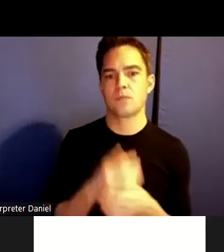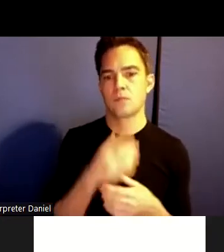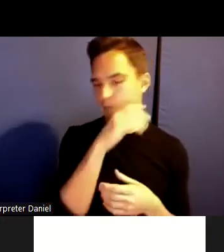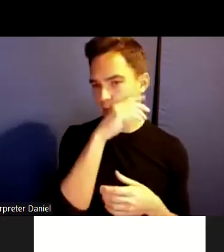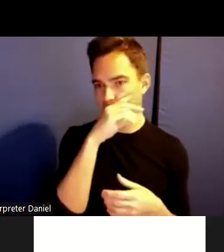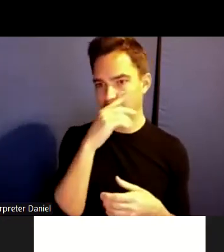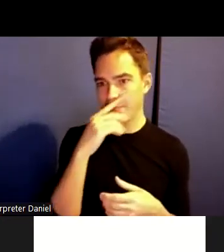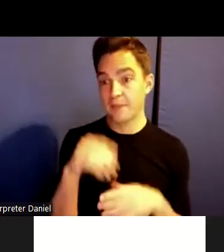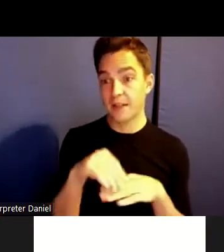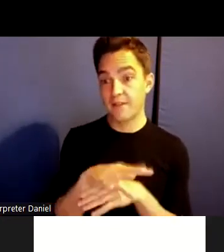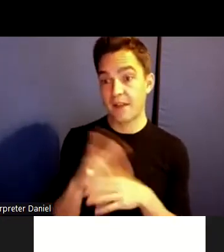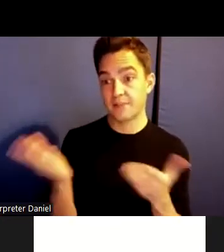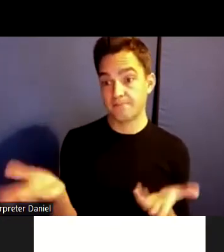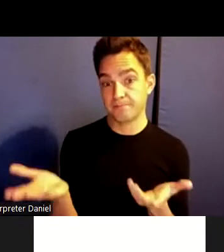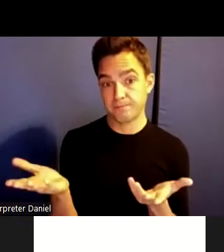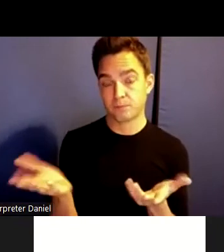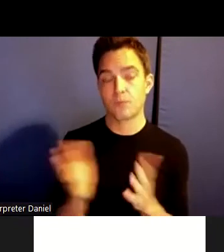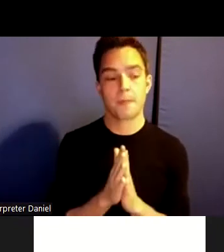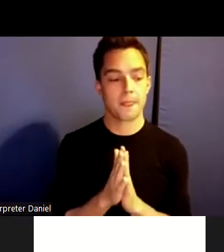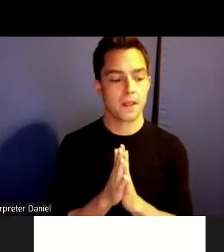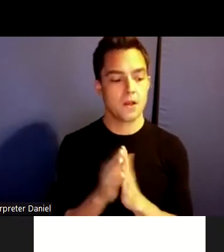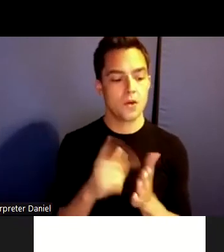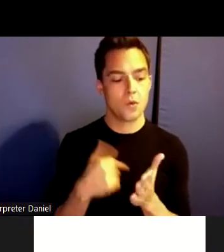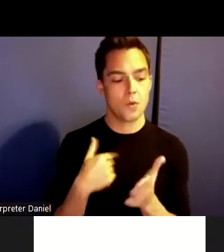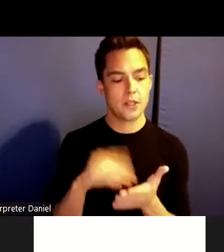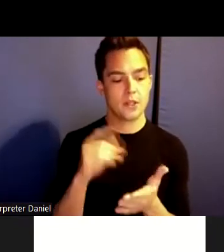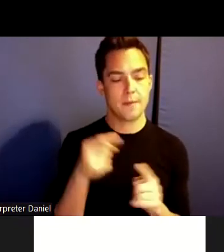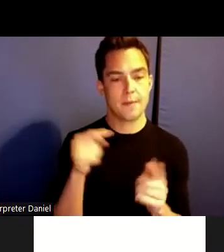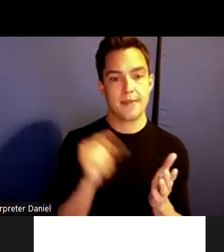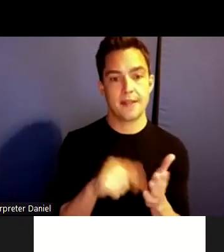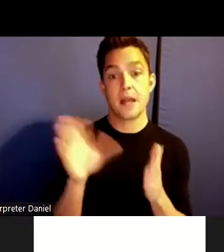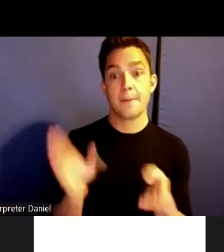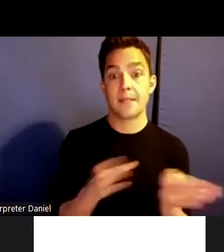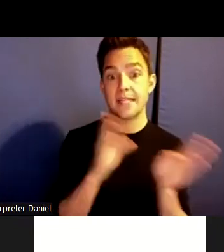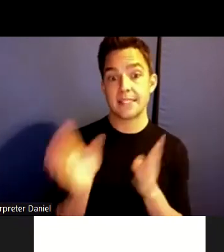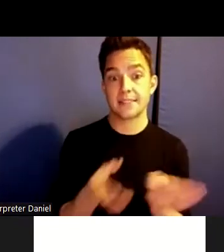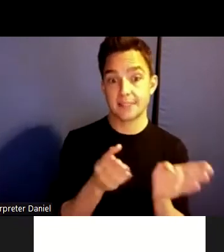advice is that you know, what we learned from this except planning, the planning that was